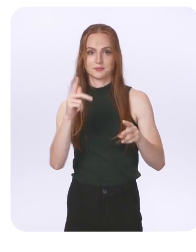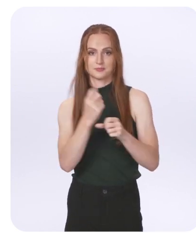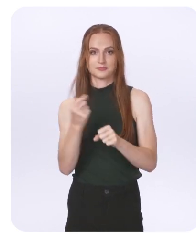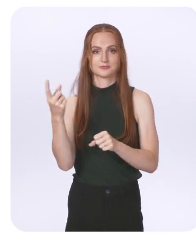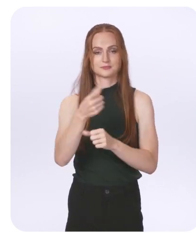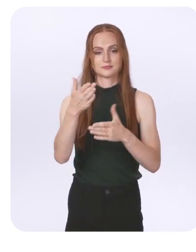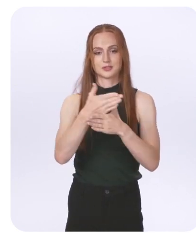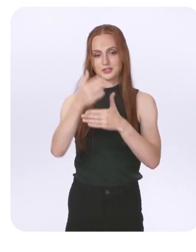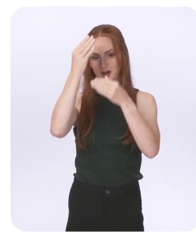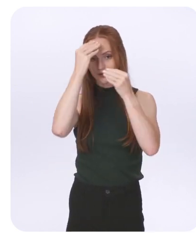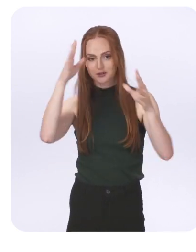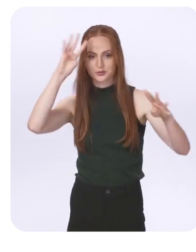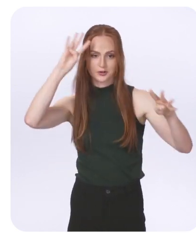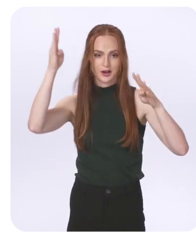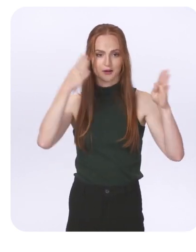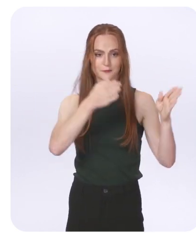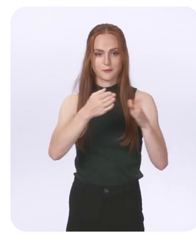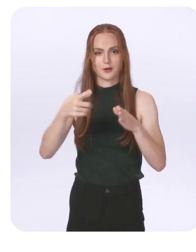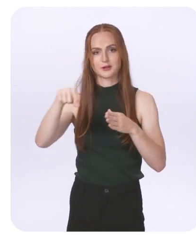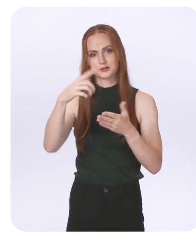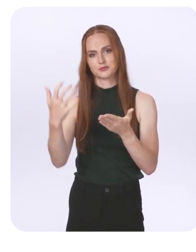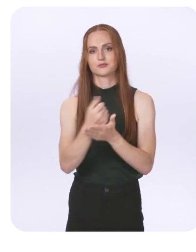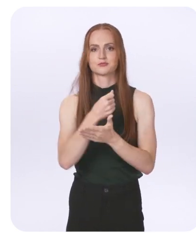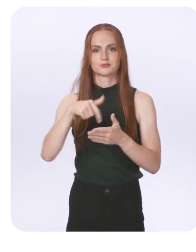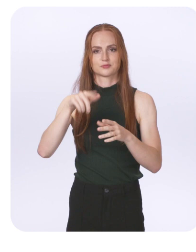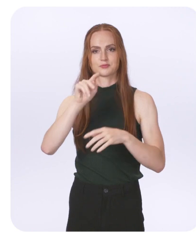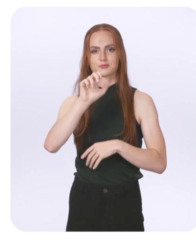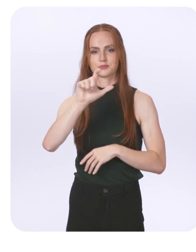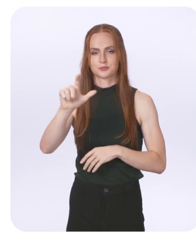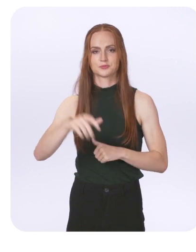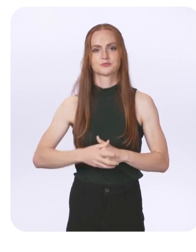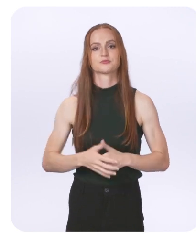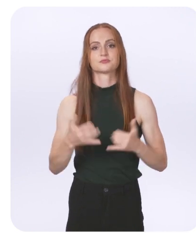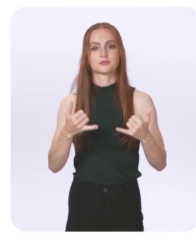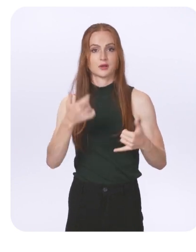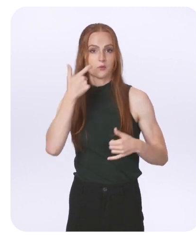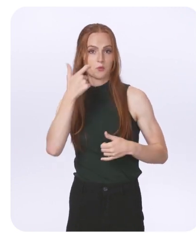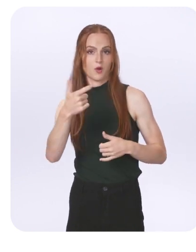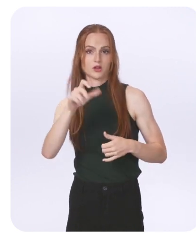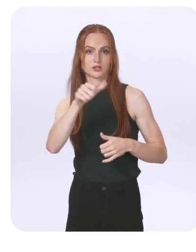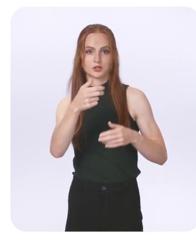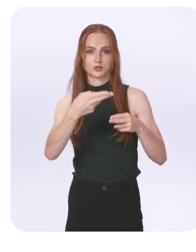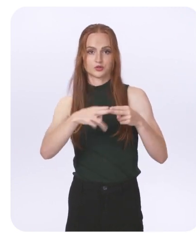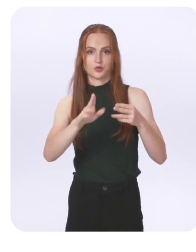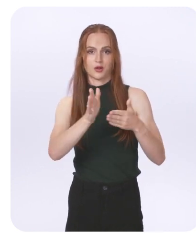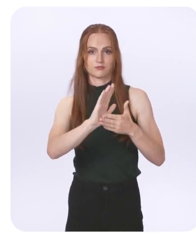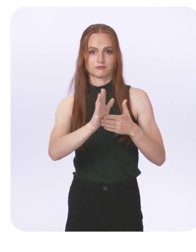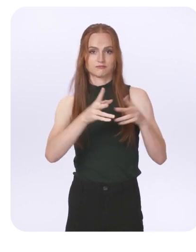Multiple promo codes can be active at the same time, and we built the dashboard so you can track different campaigns.